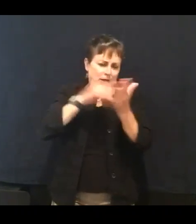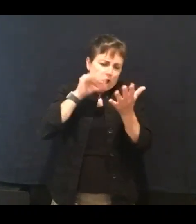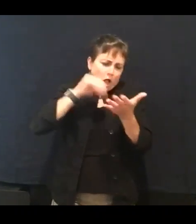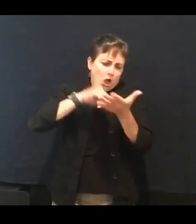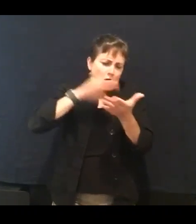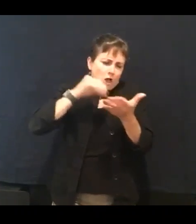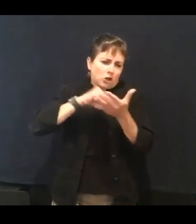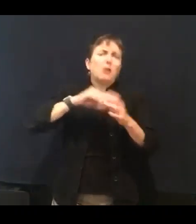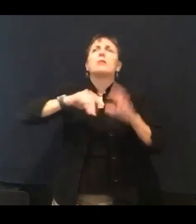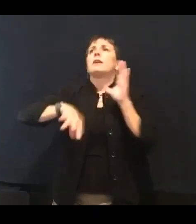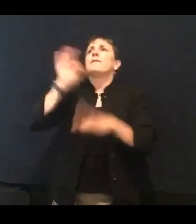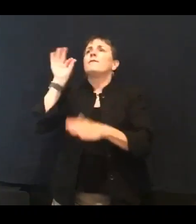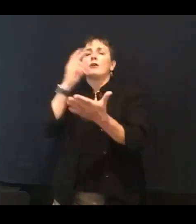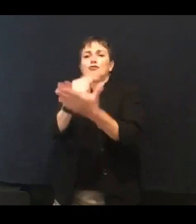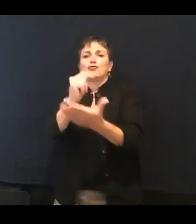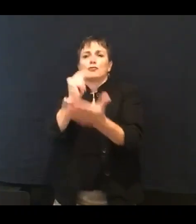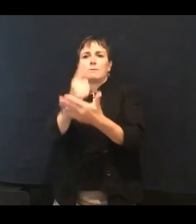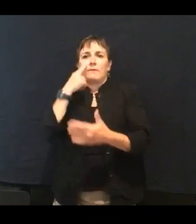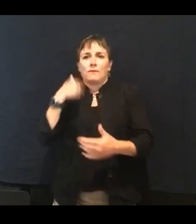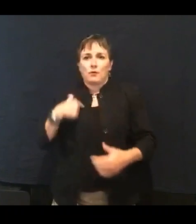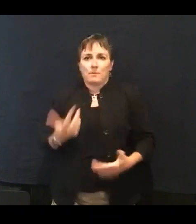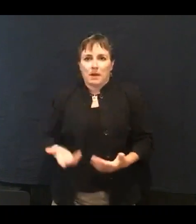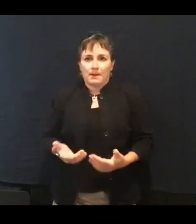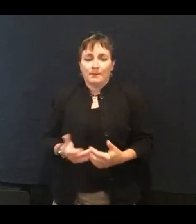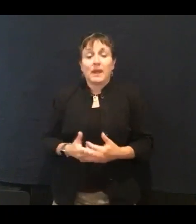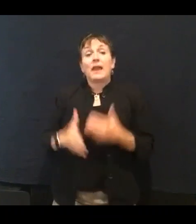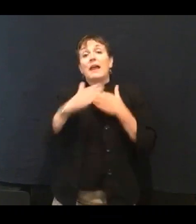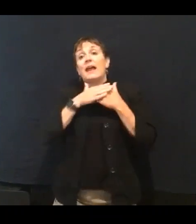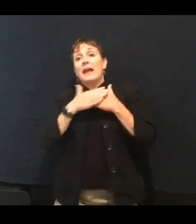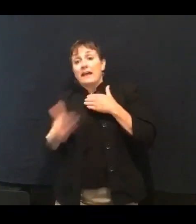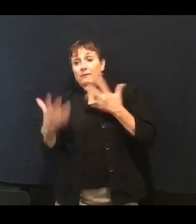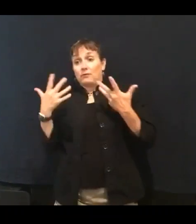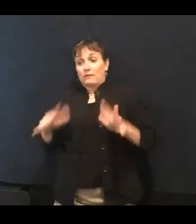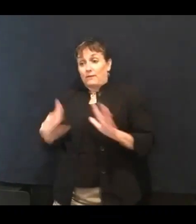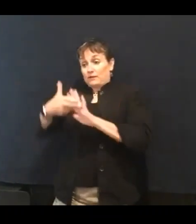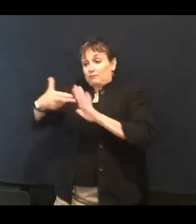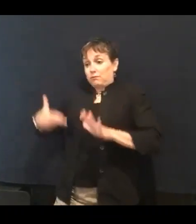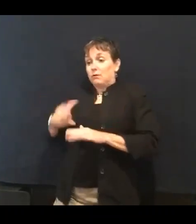out treatment options. After my Usher III diagnosis, we amplified